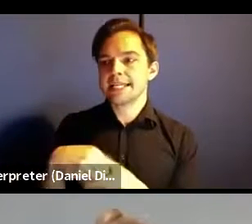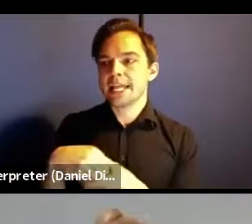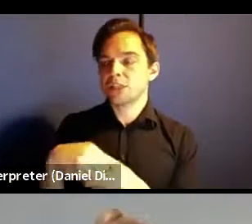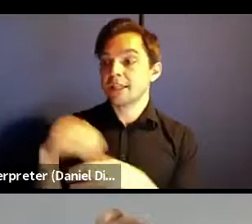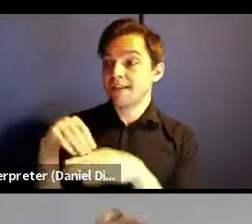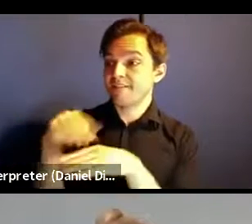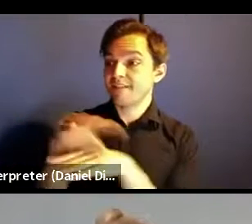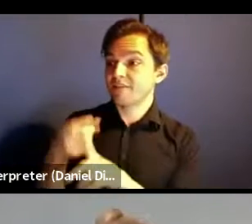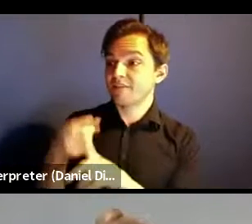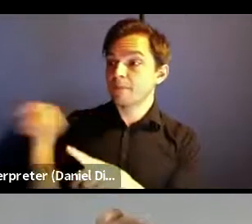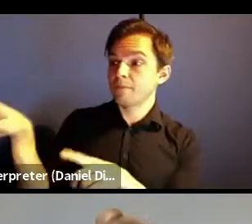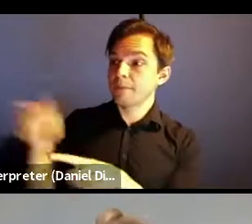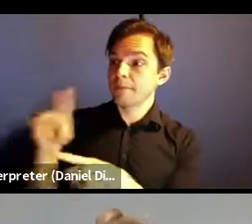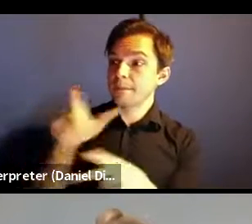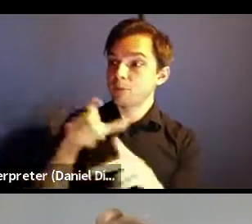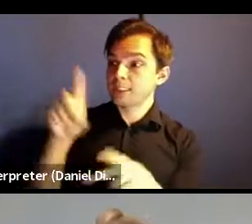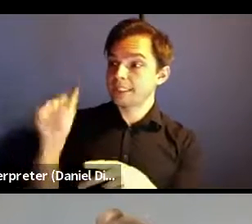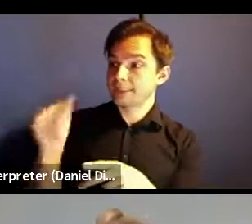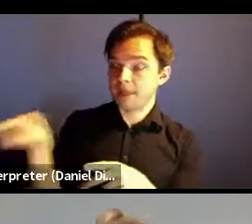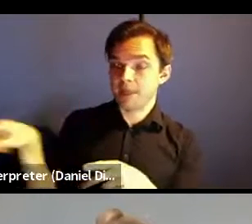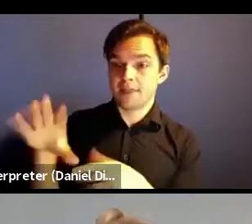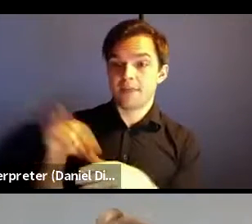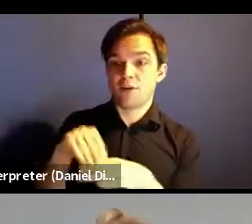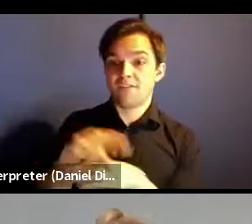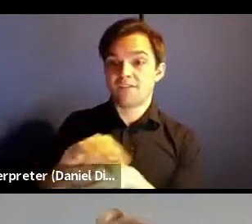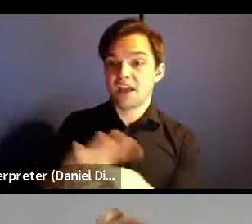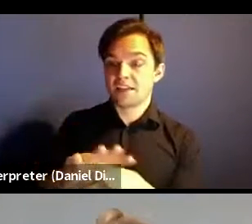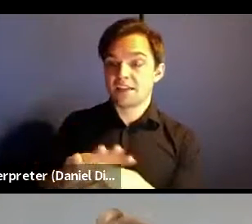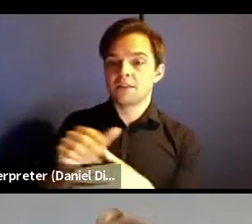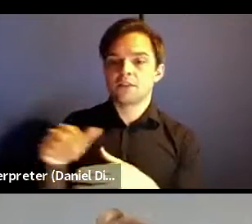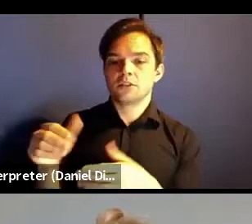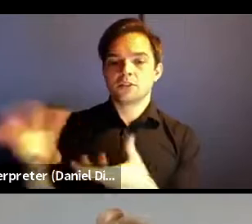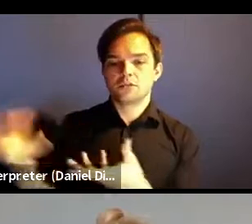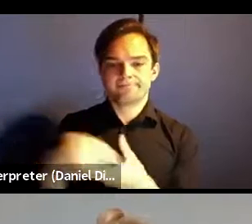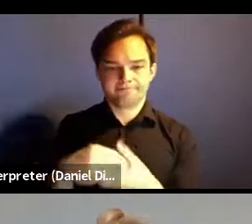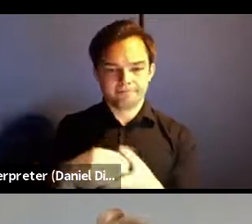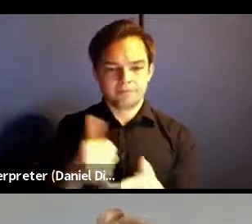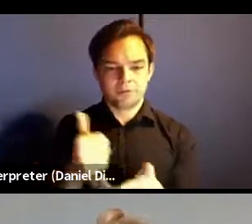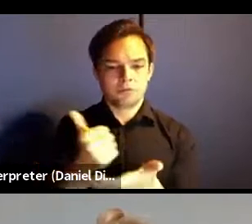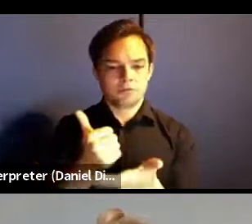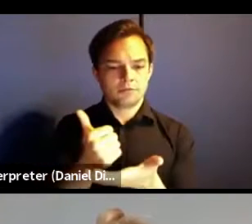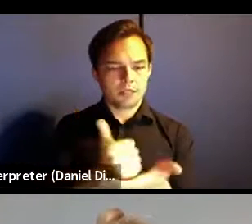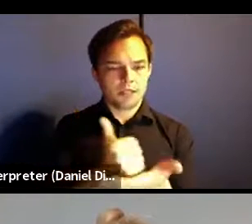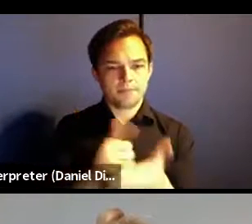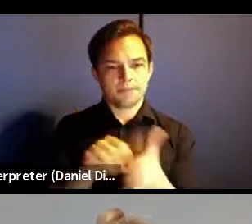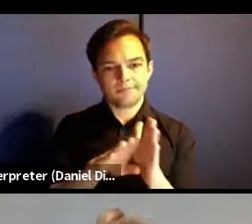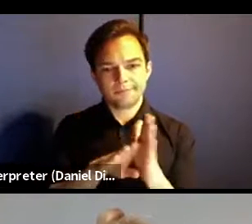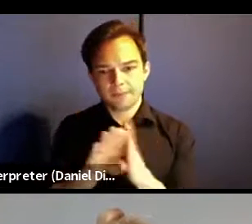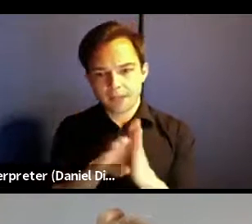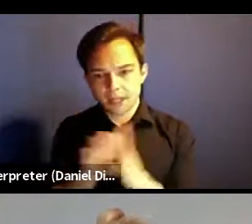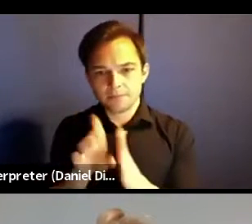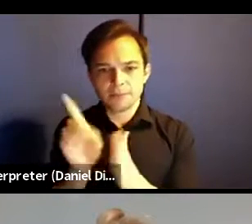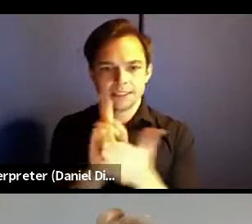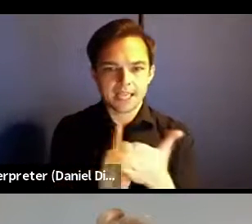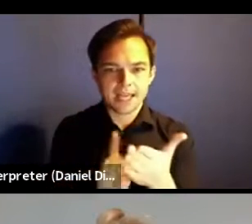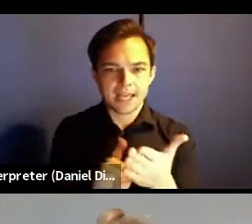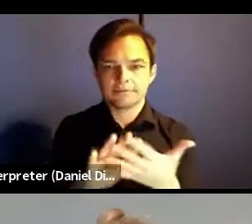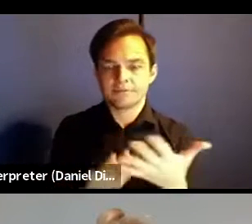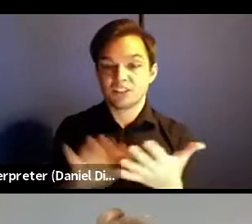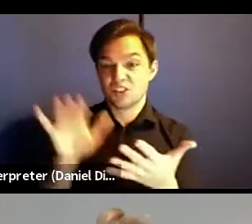with disabilities in the planning, the design, and the testing of those products. So it's absolutely critical if you're gonna have